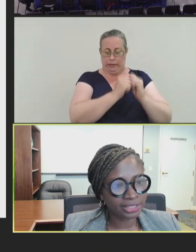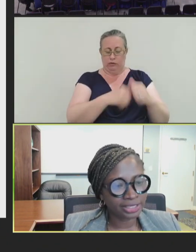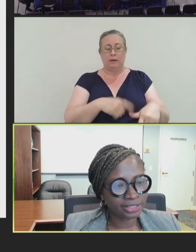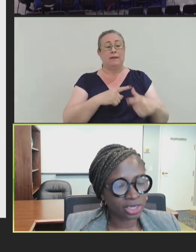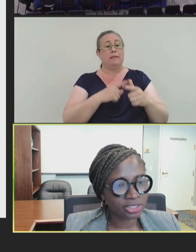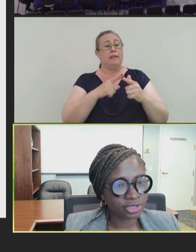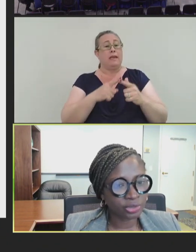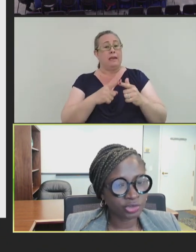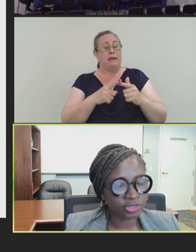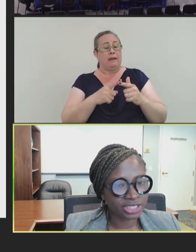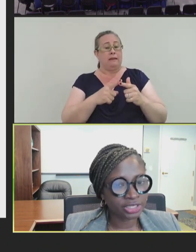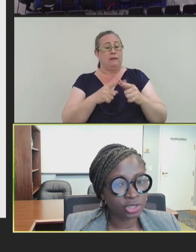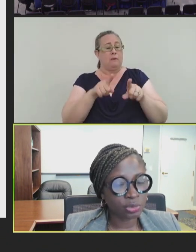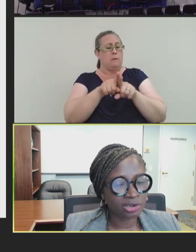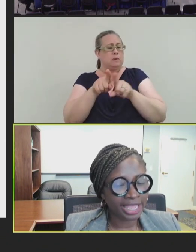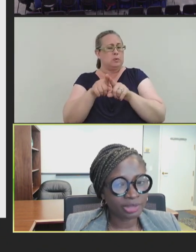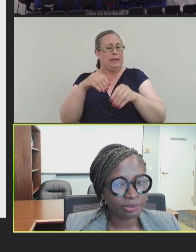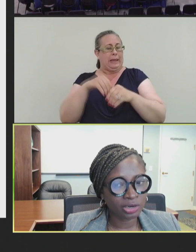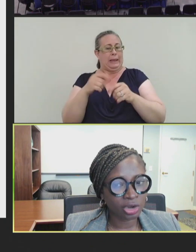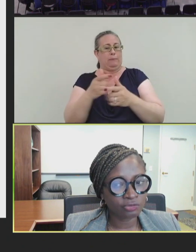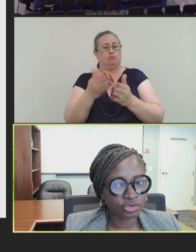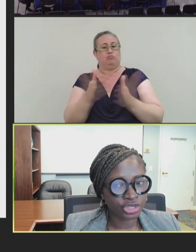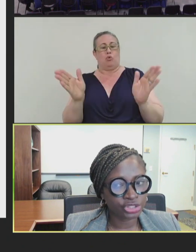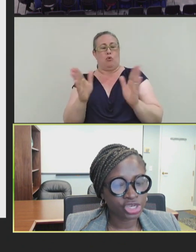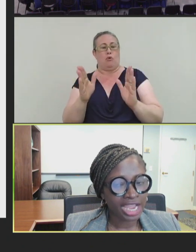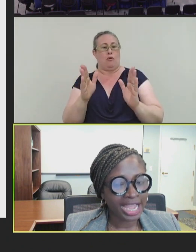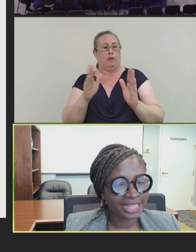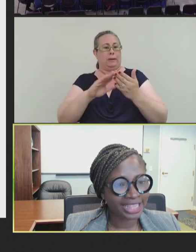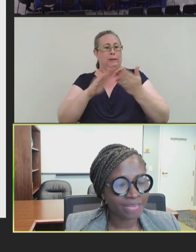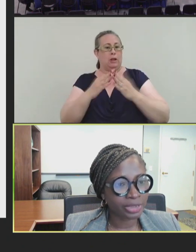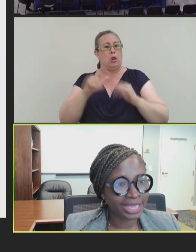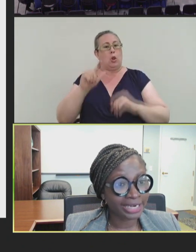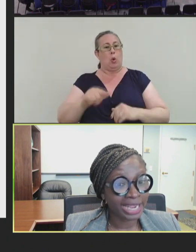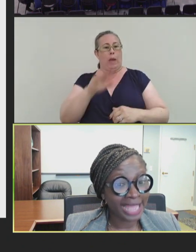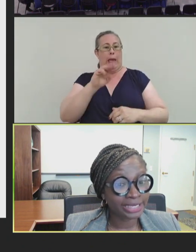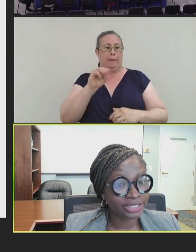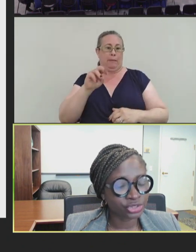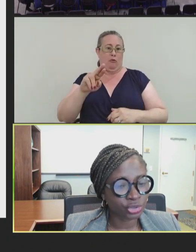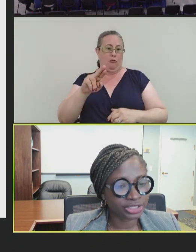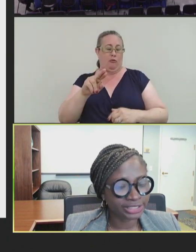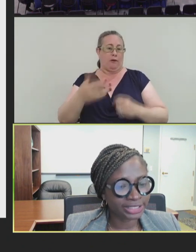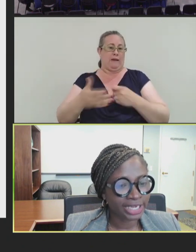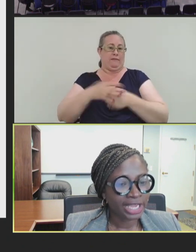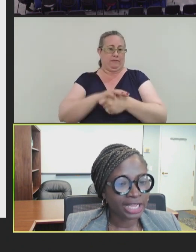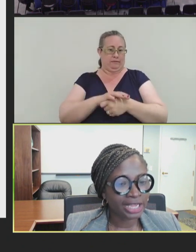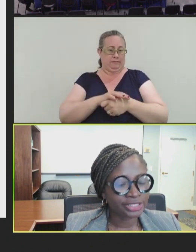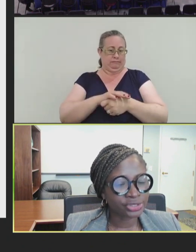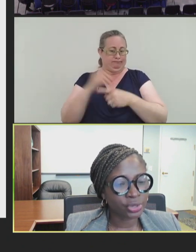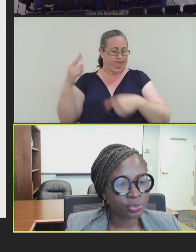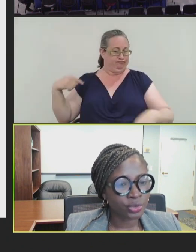the -- in the larger community, lower MMR coverage than we had had historically. So,